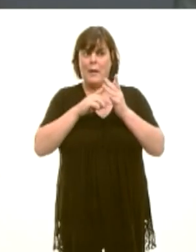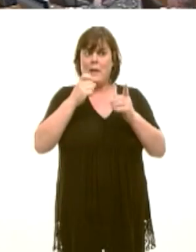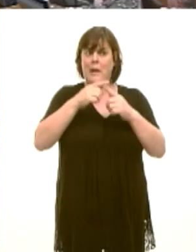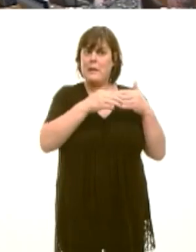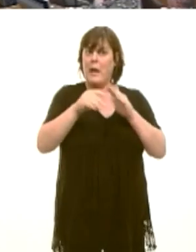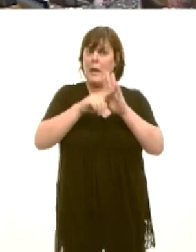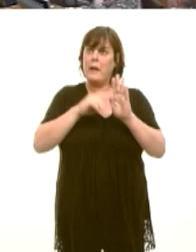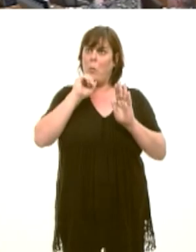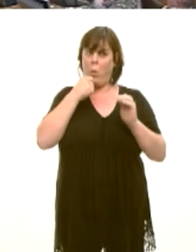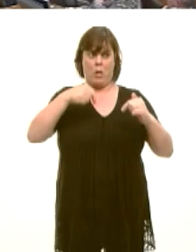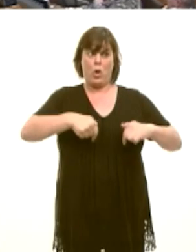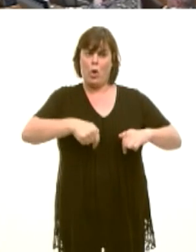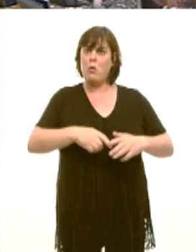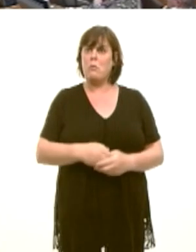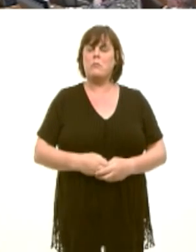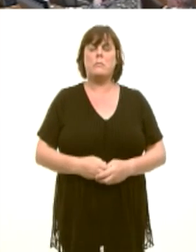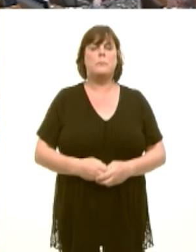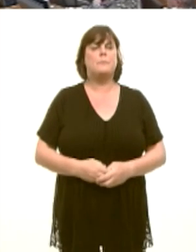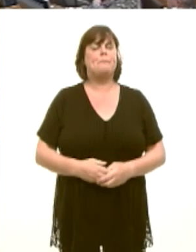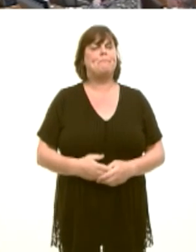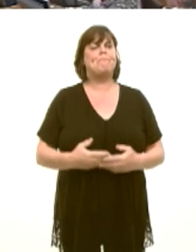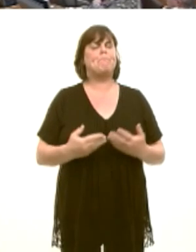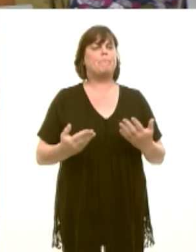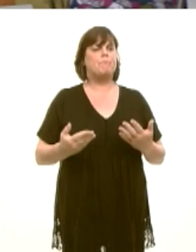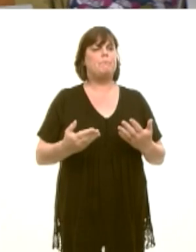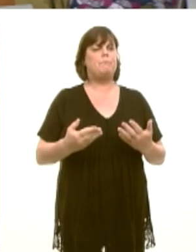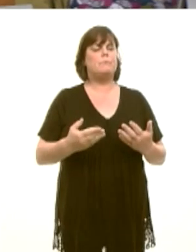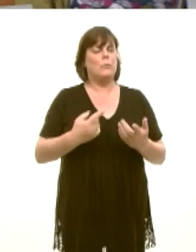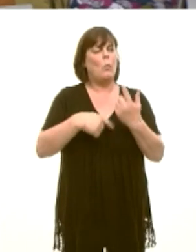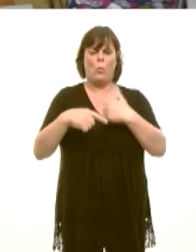Carwyn Jones: First of all, anybody would agree that the earliest possible diagnosis